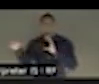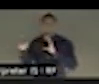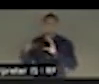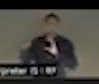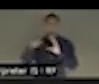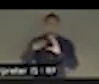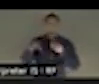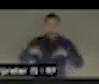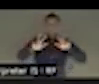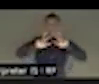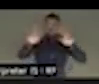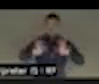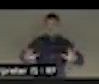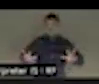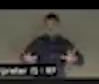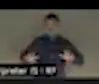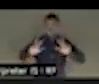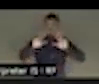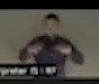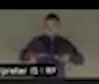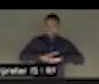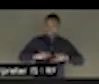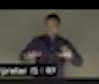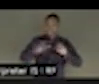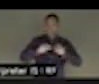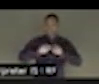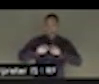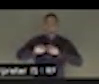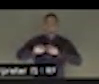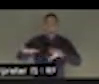So we will send you an email. Everyone that has been participating today